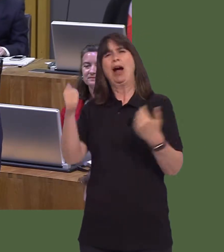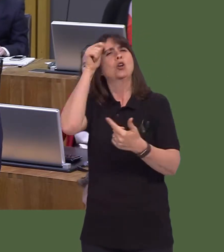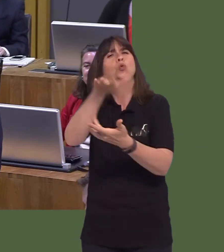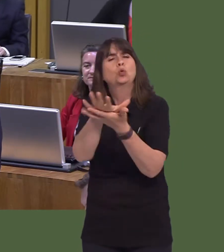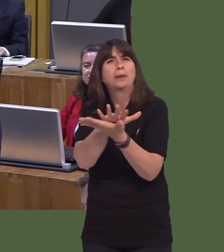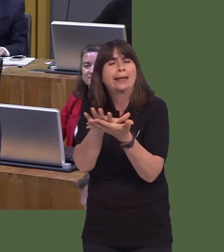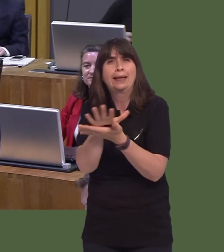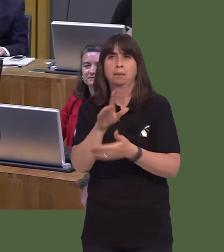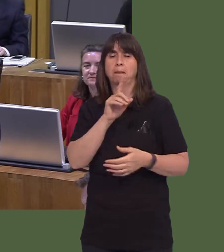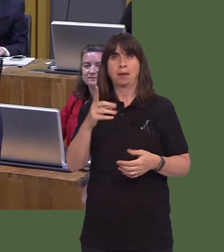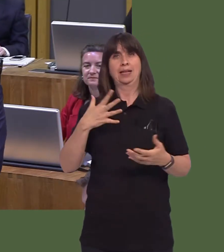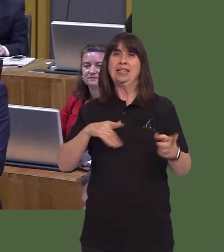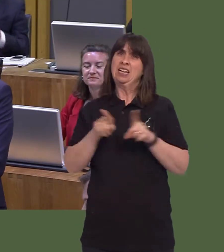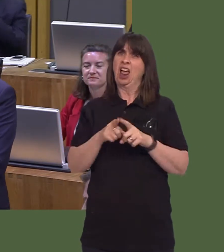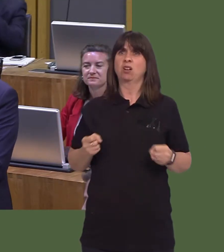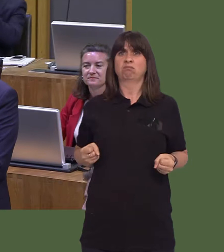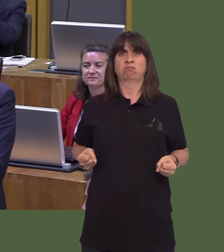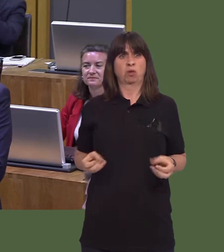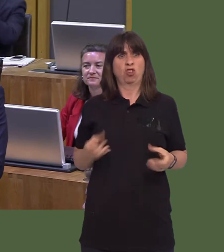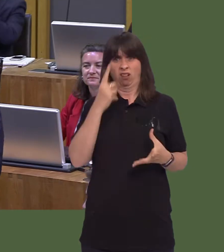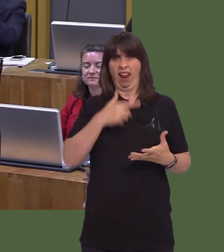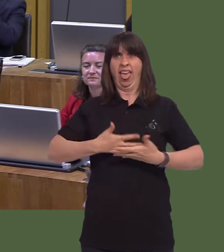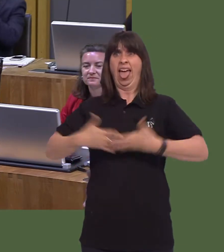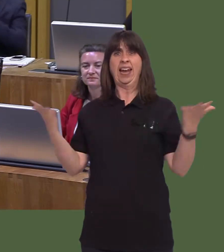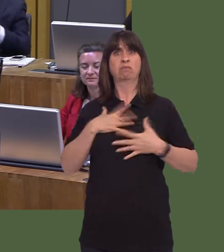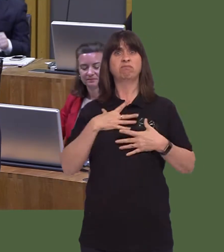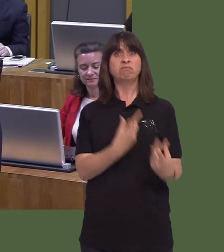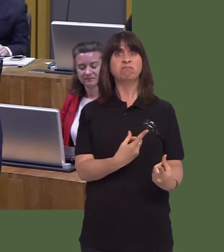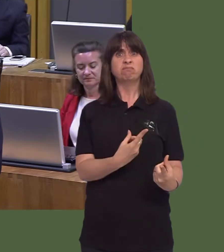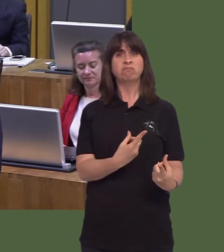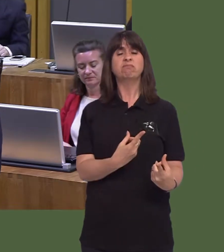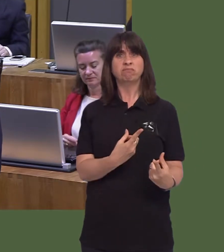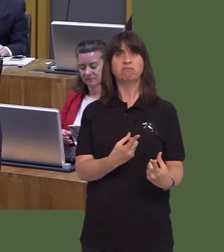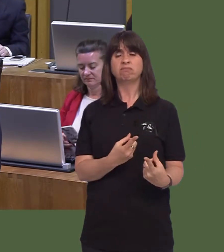Coming back to the point I made earlier on, the technical specification, as I said, will